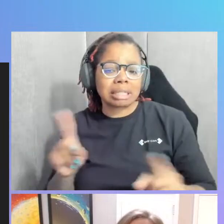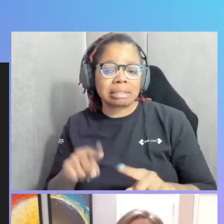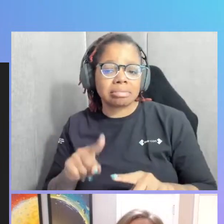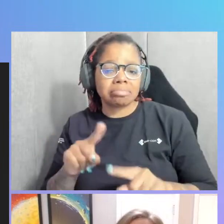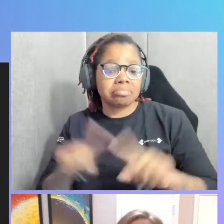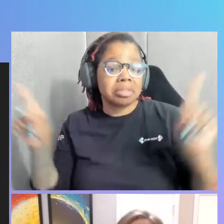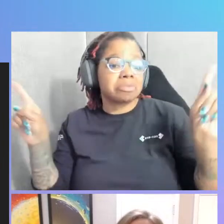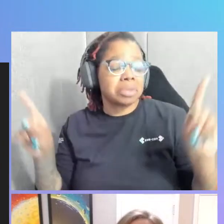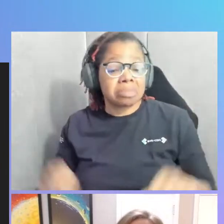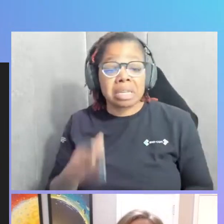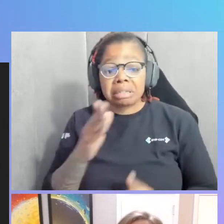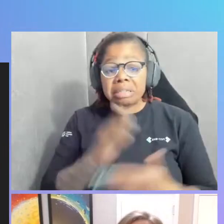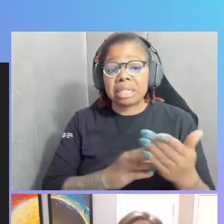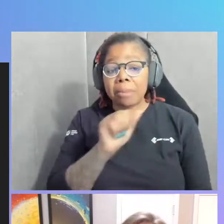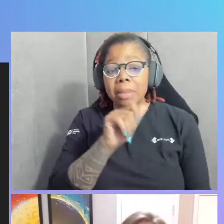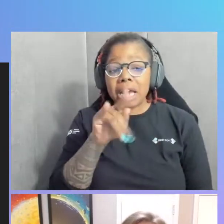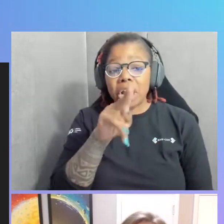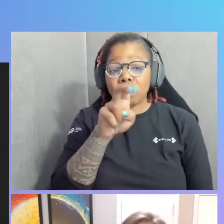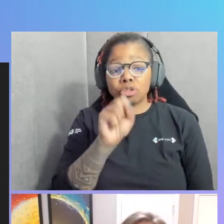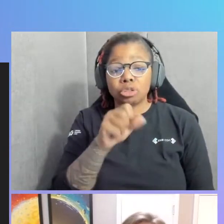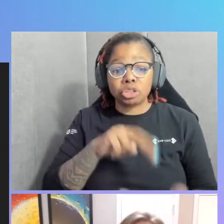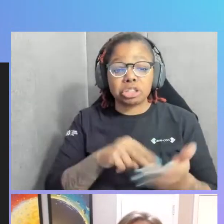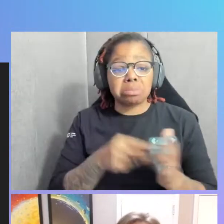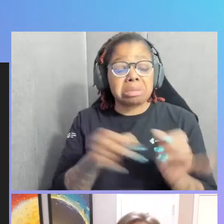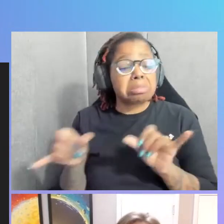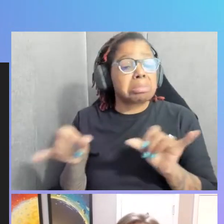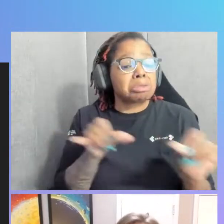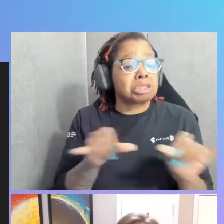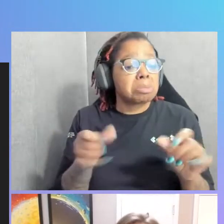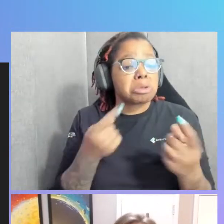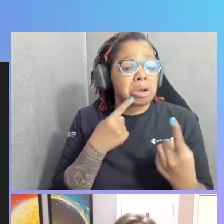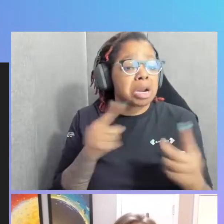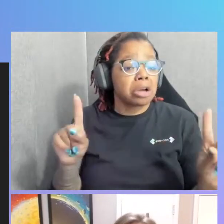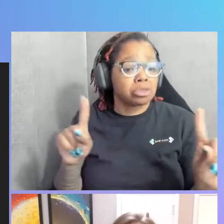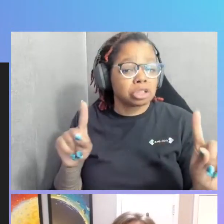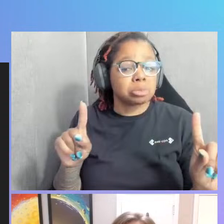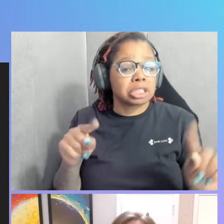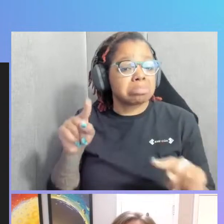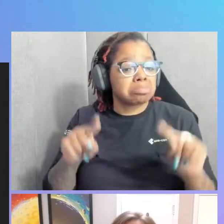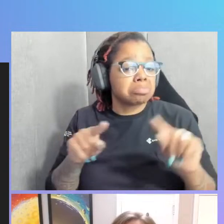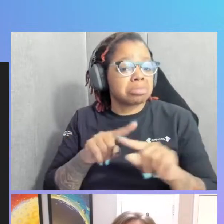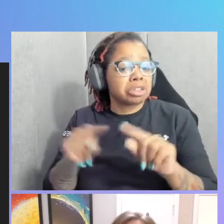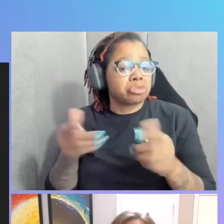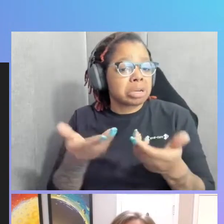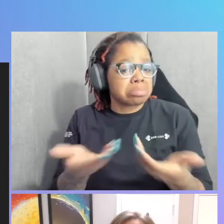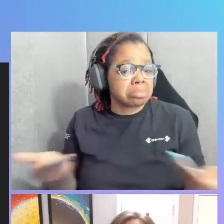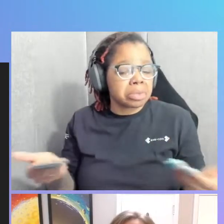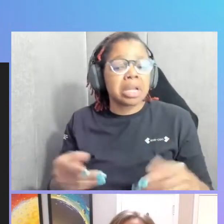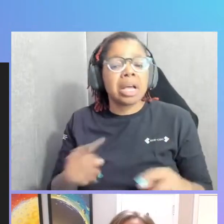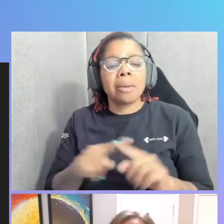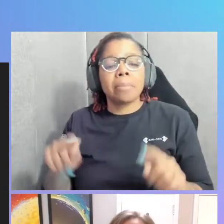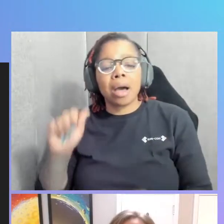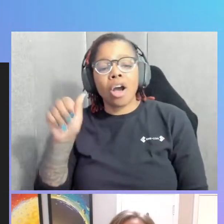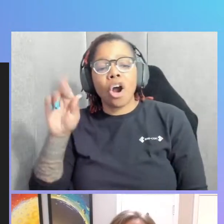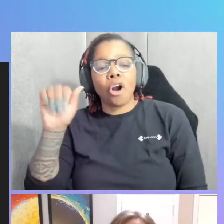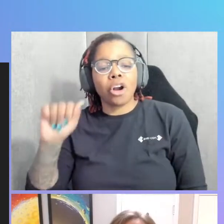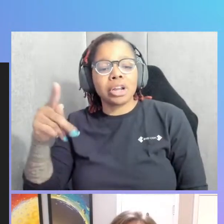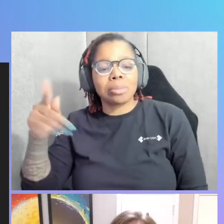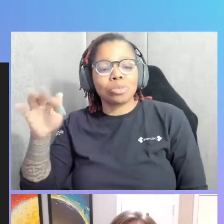result in similar spoken announcements between devices, but Aria Pressed gets announced